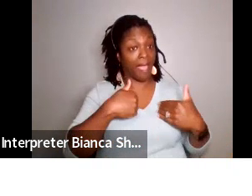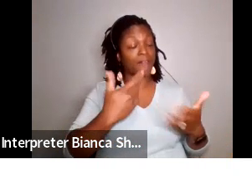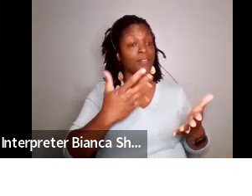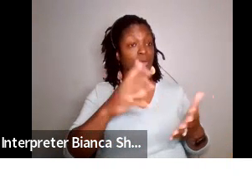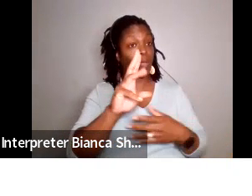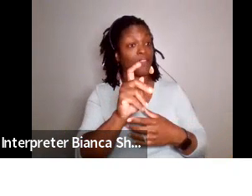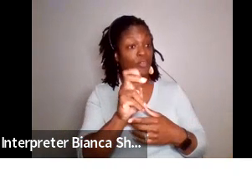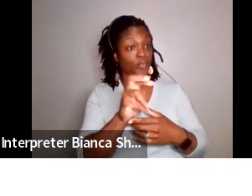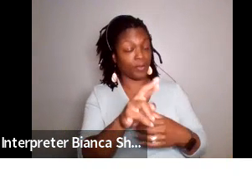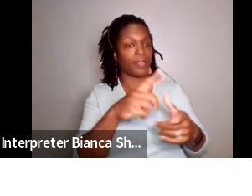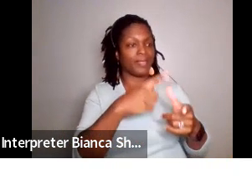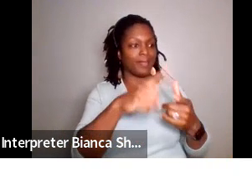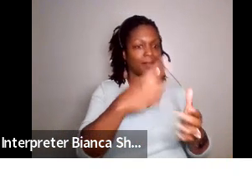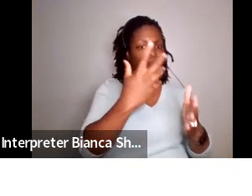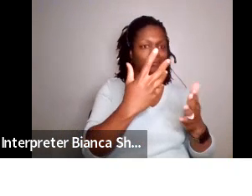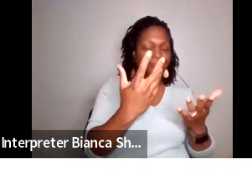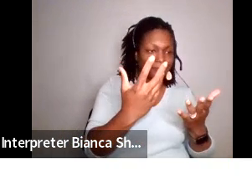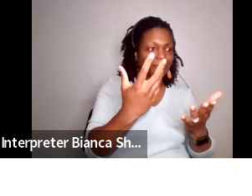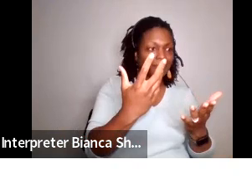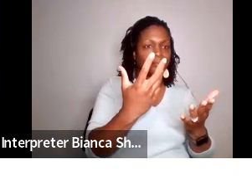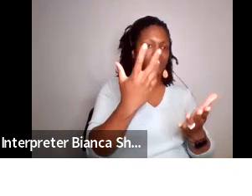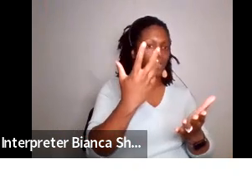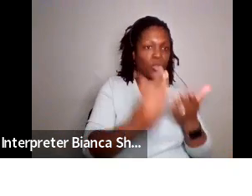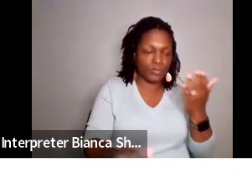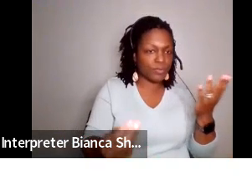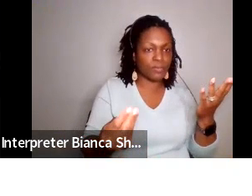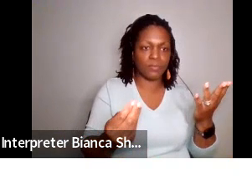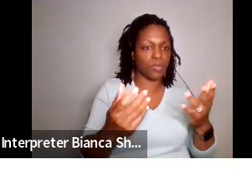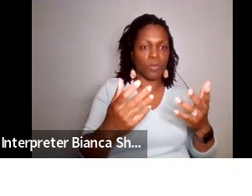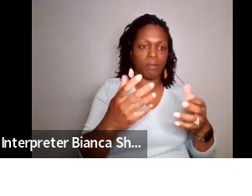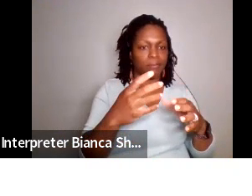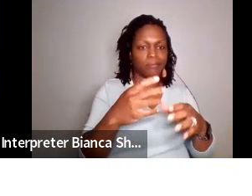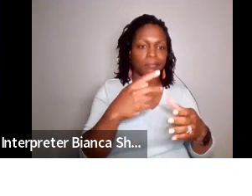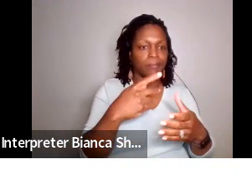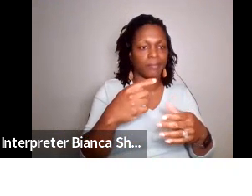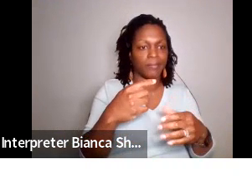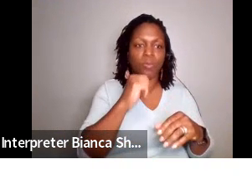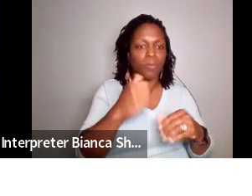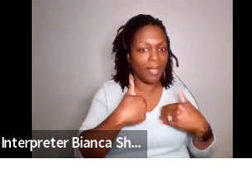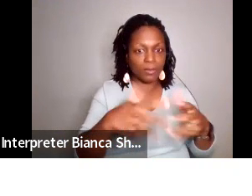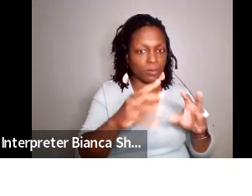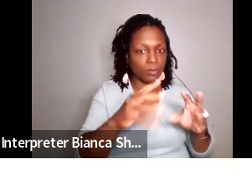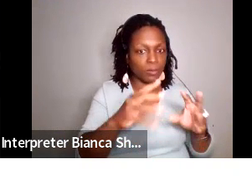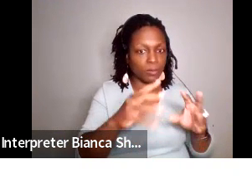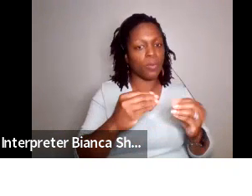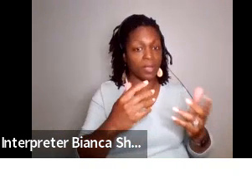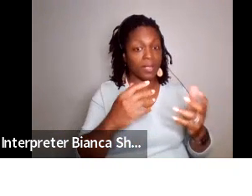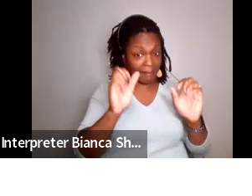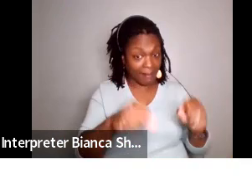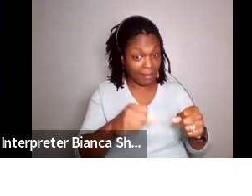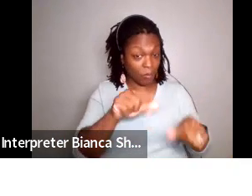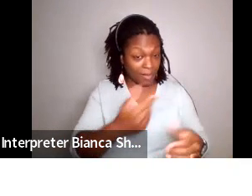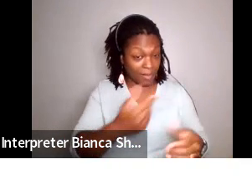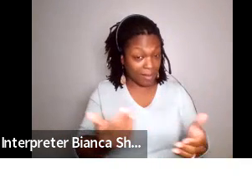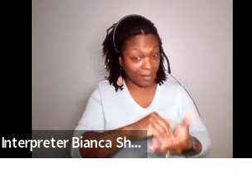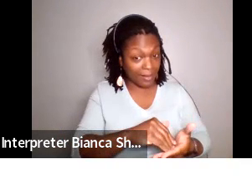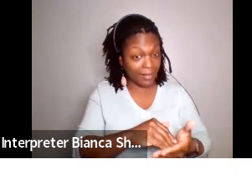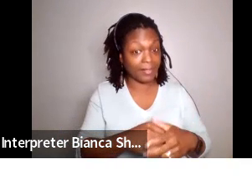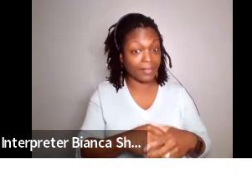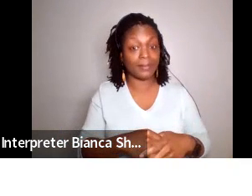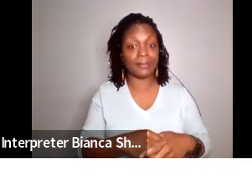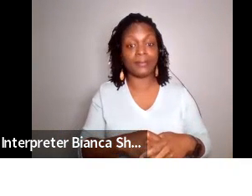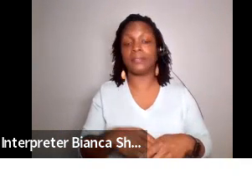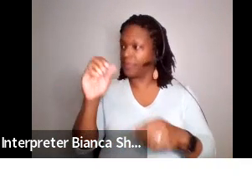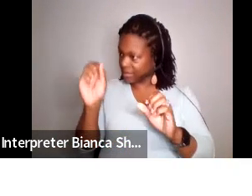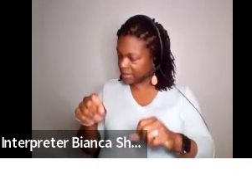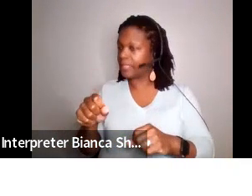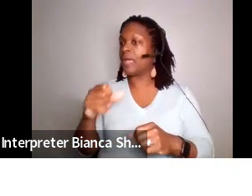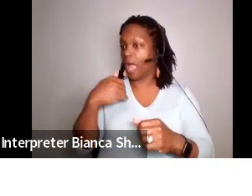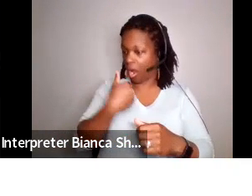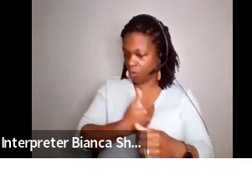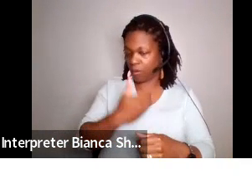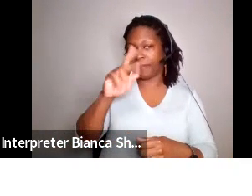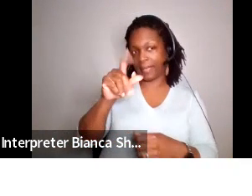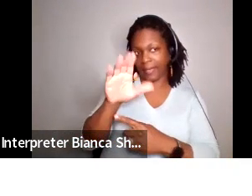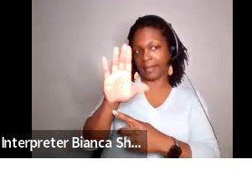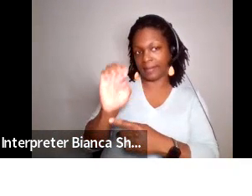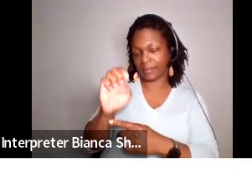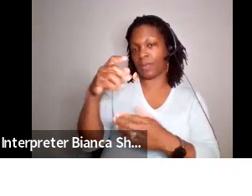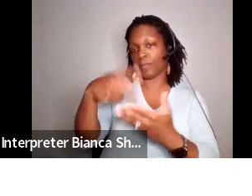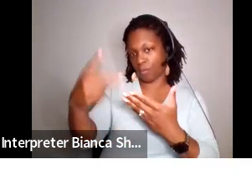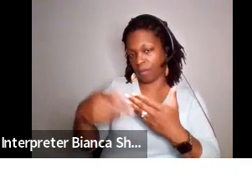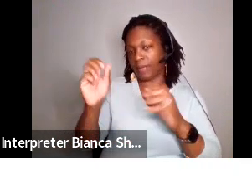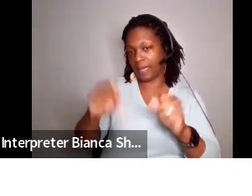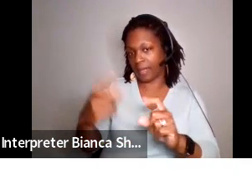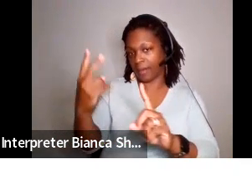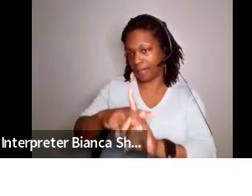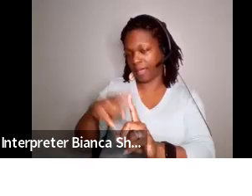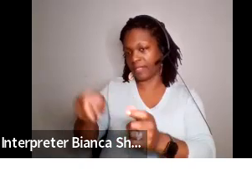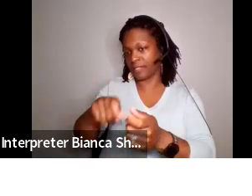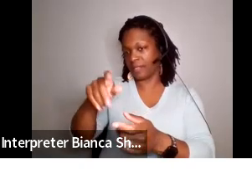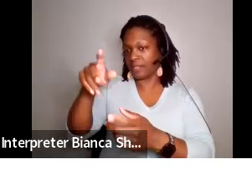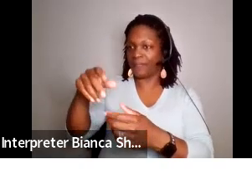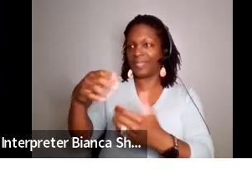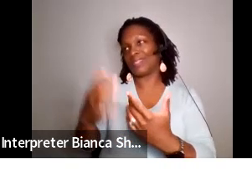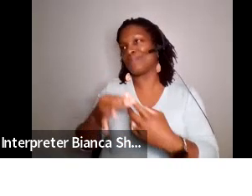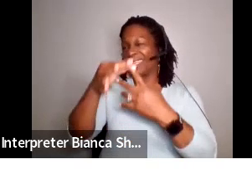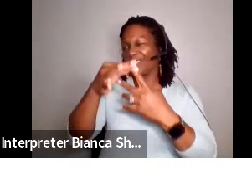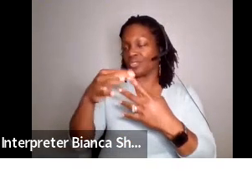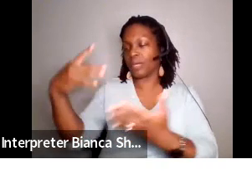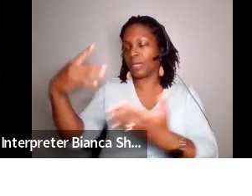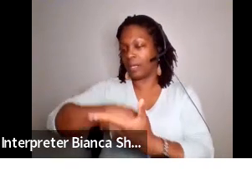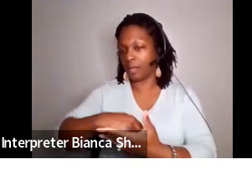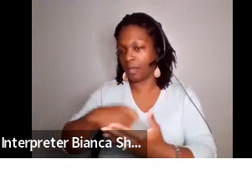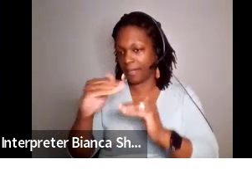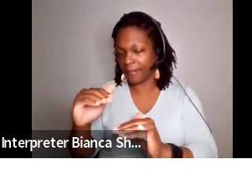Would they be eligible for services? So if someone loses waiver, so in our way, so our doubt day healthcare waiver, our community choices waiver and our pace programs, we are able to apply a special income limit